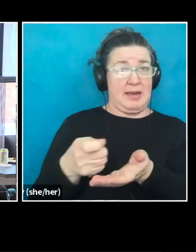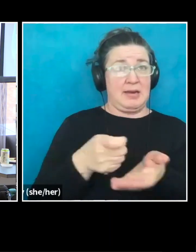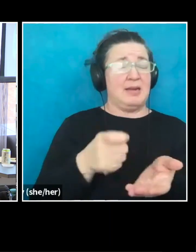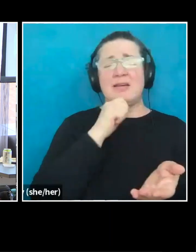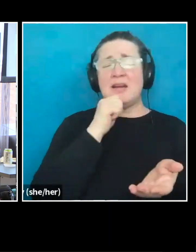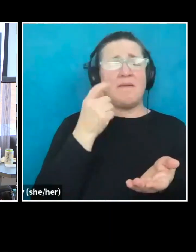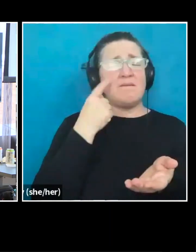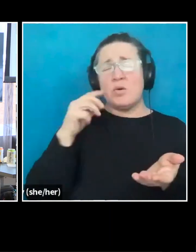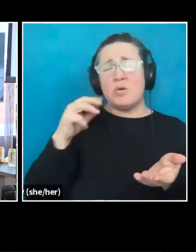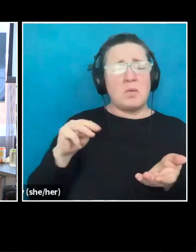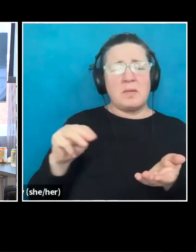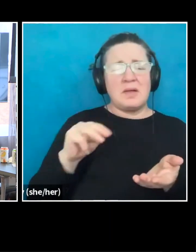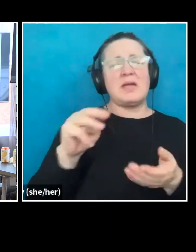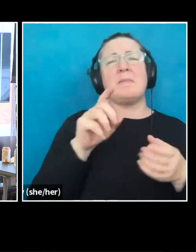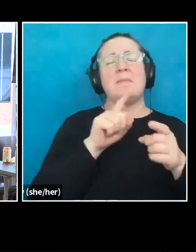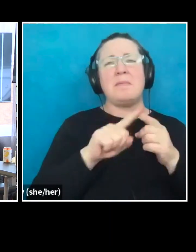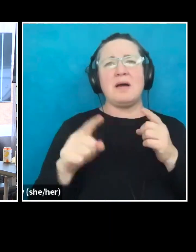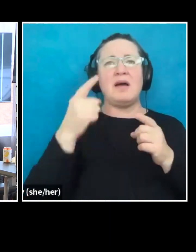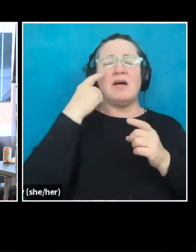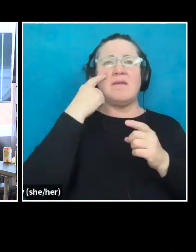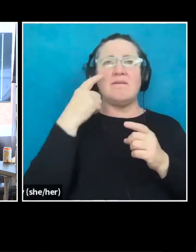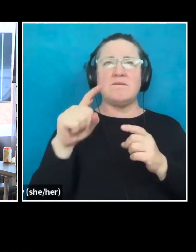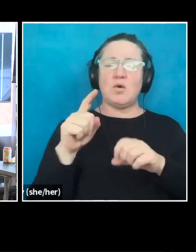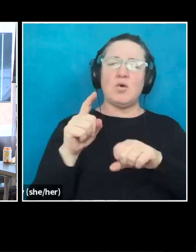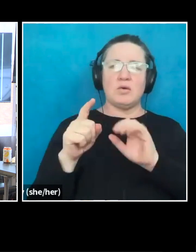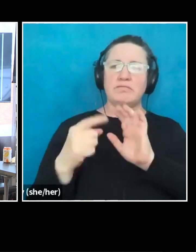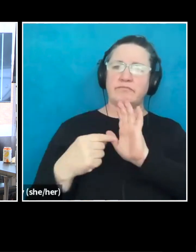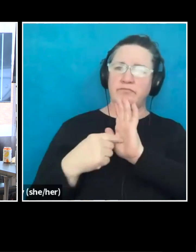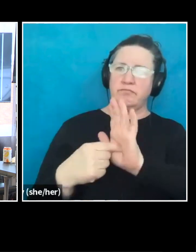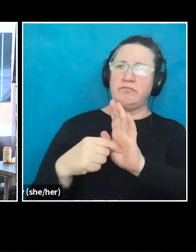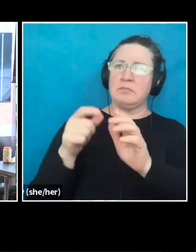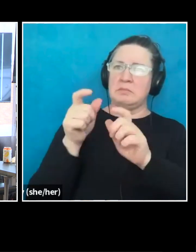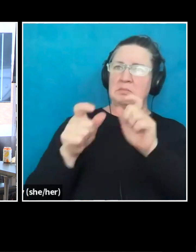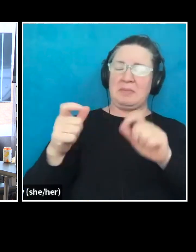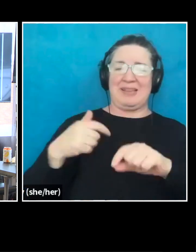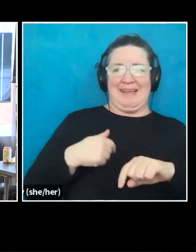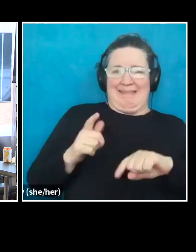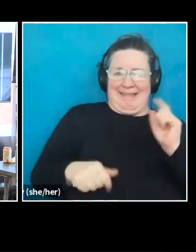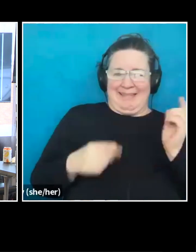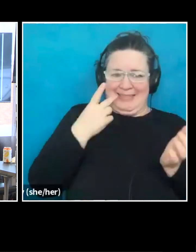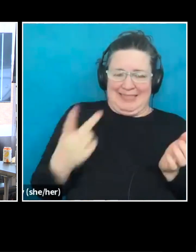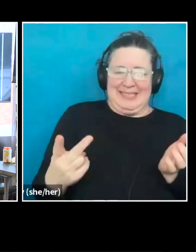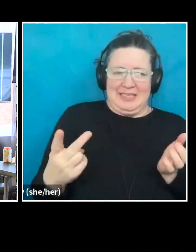as much as that I need to signal to people that I can't see. Um, for safety reasons. Uh, definitely